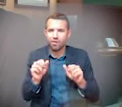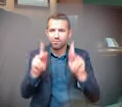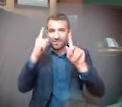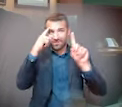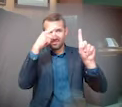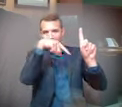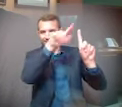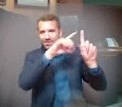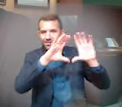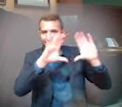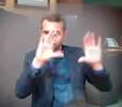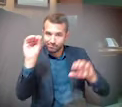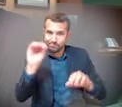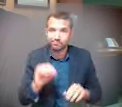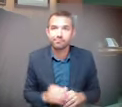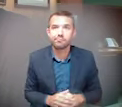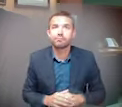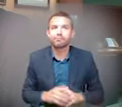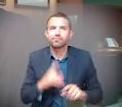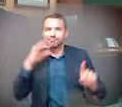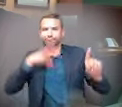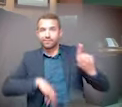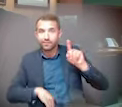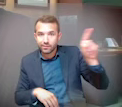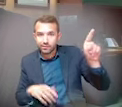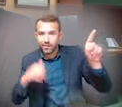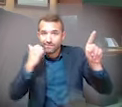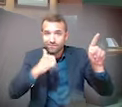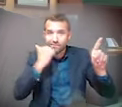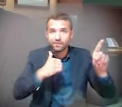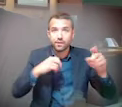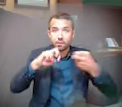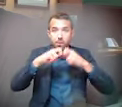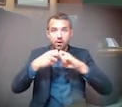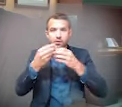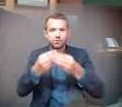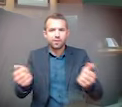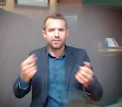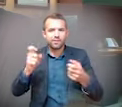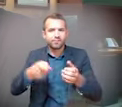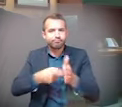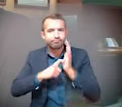an opportunity to leverage on the fact that every day, we have to problem solve living in a world that's not made for us.